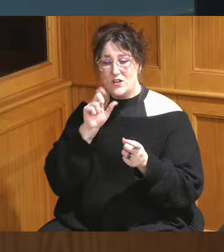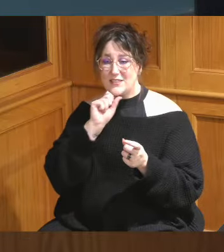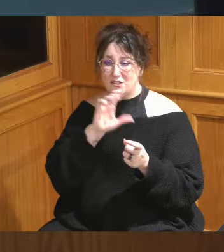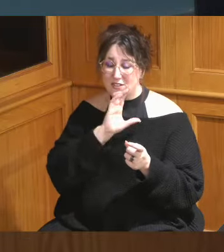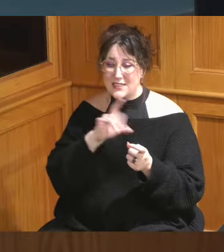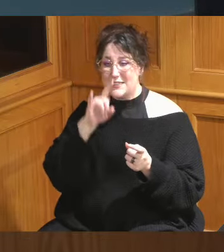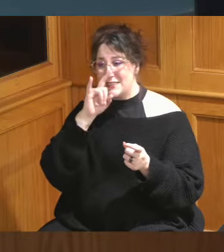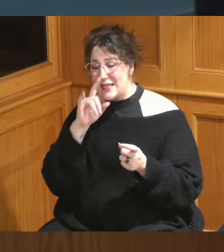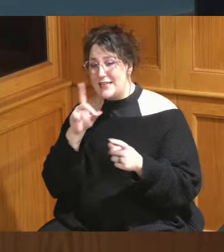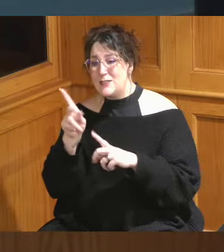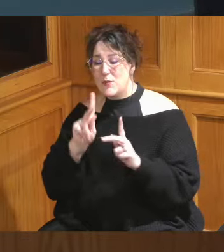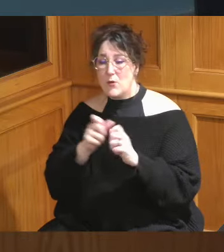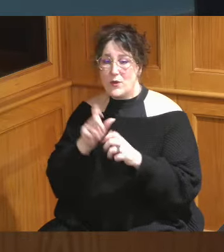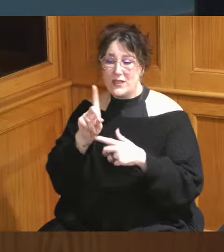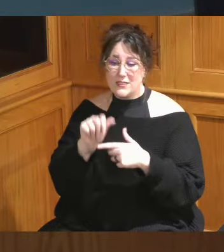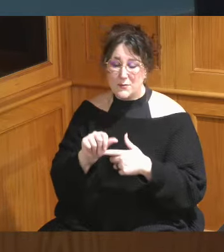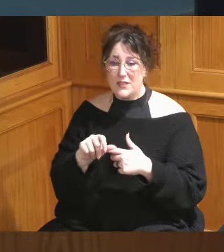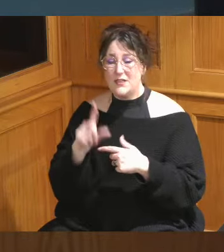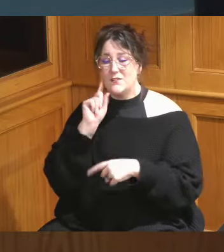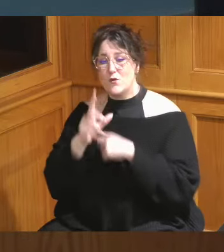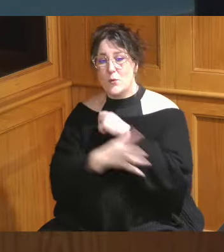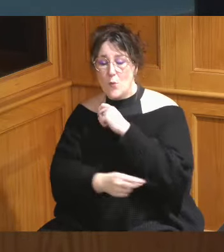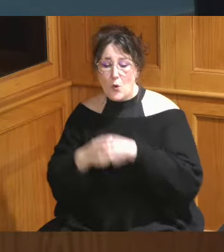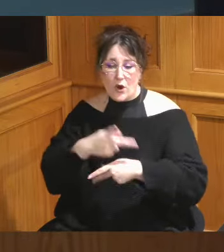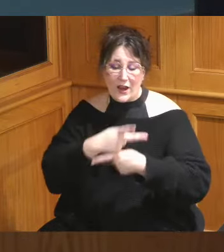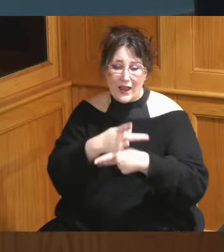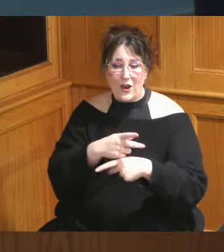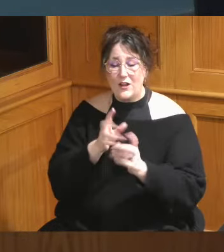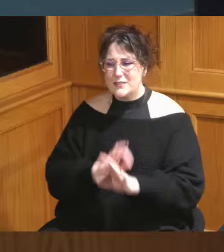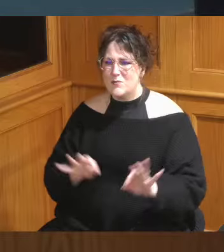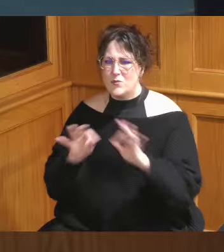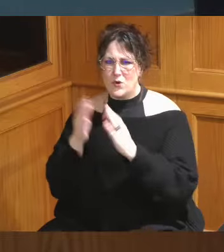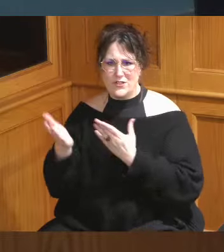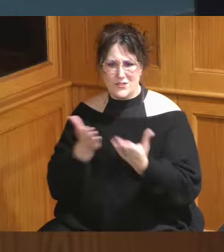for people with disabilities, for indigent care. These are important services that we deliver to